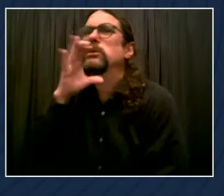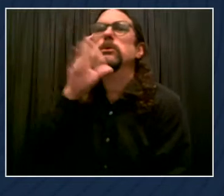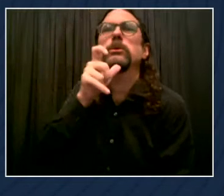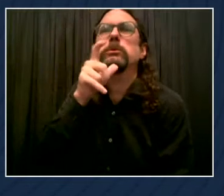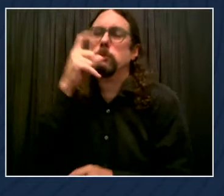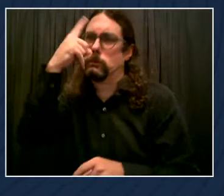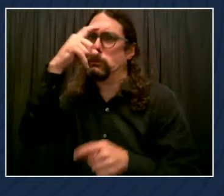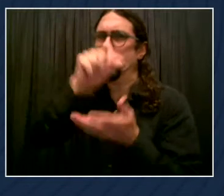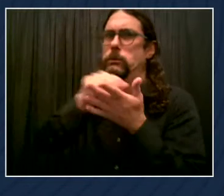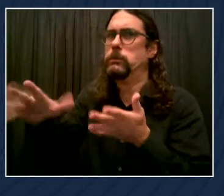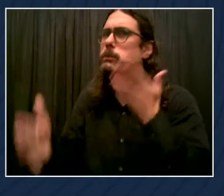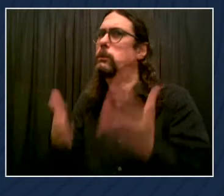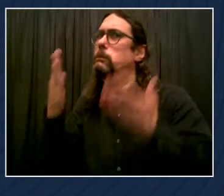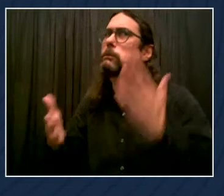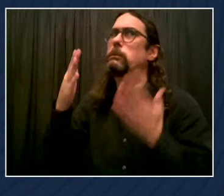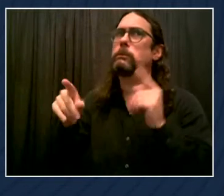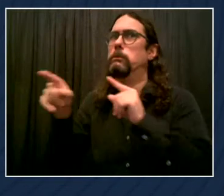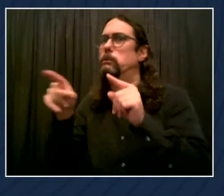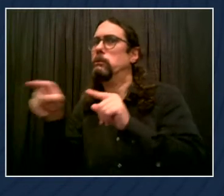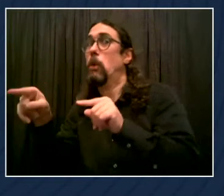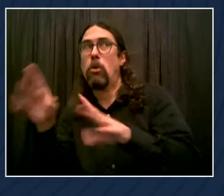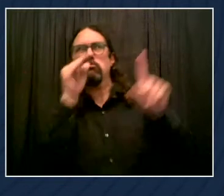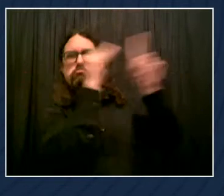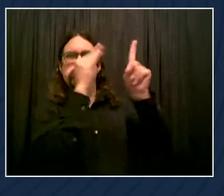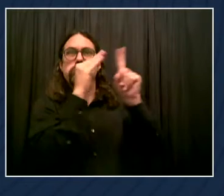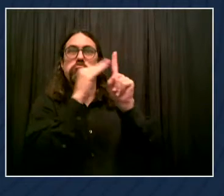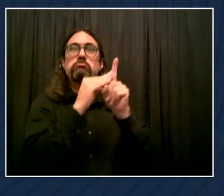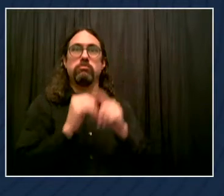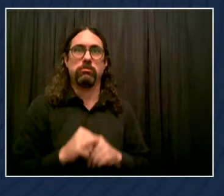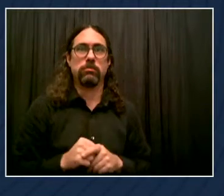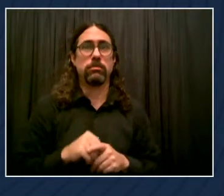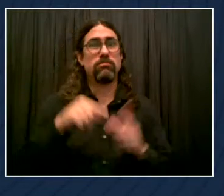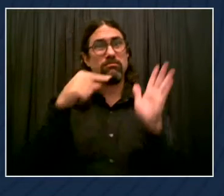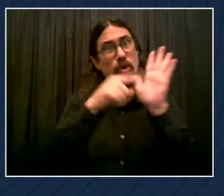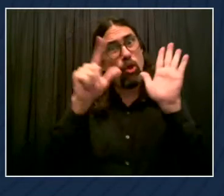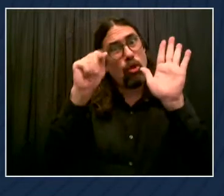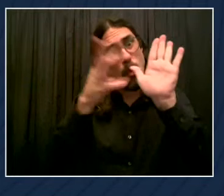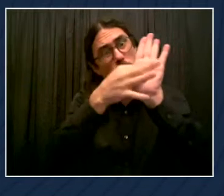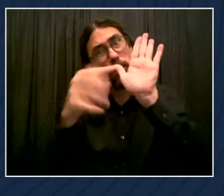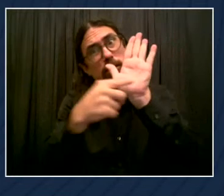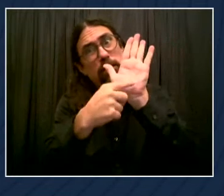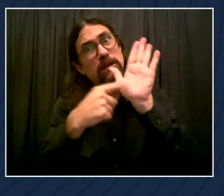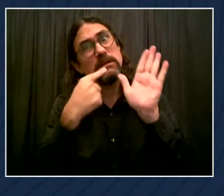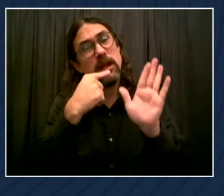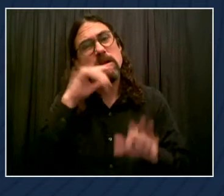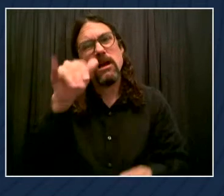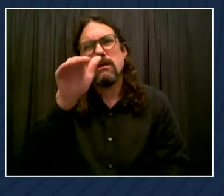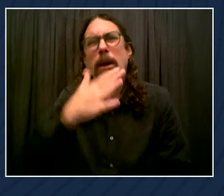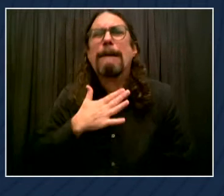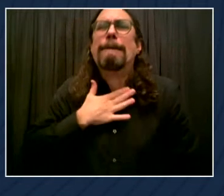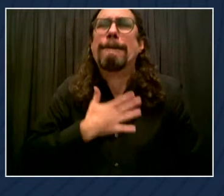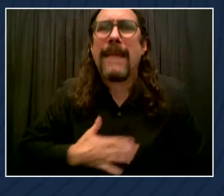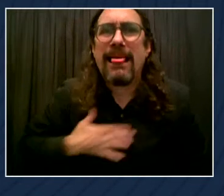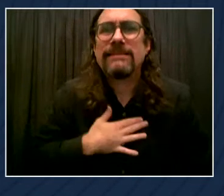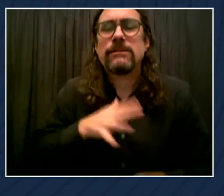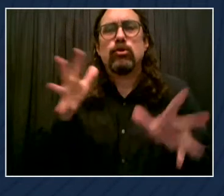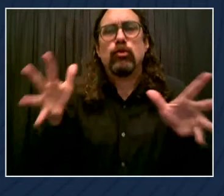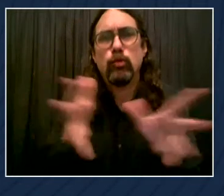WHO DRIVES HER SISTER TO A CLINIC. AGAIN, A FRIEND WHO PROVIDES THE